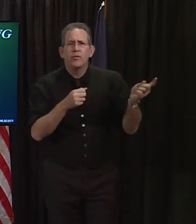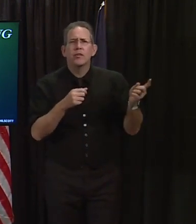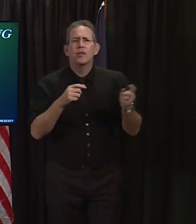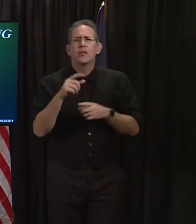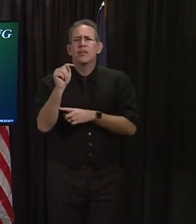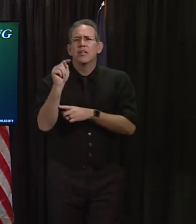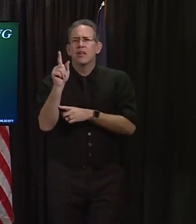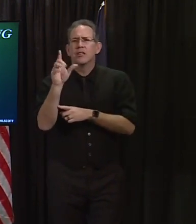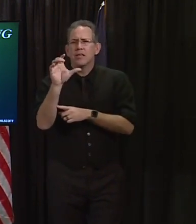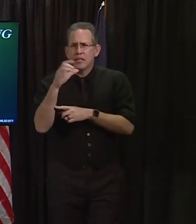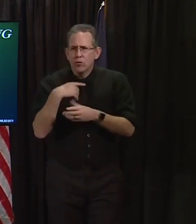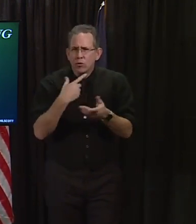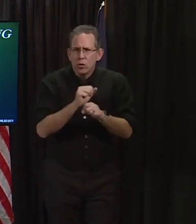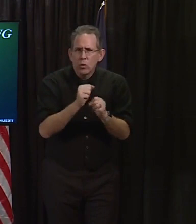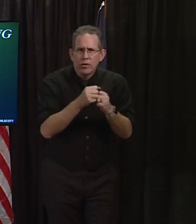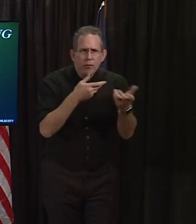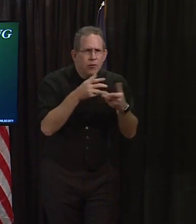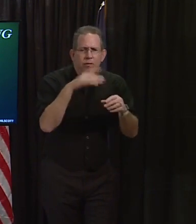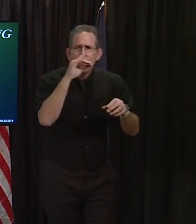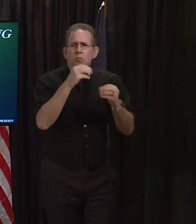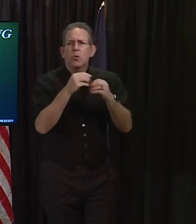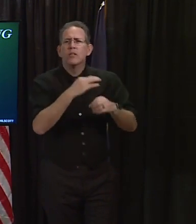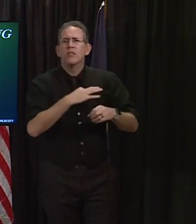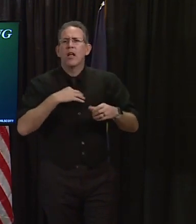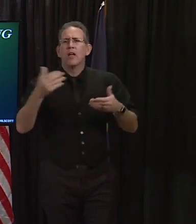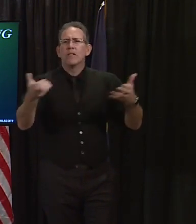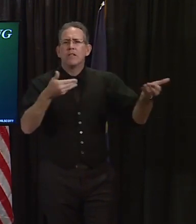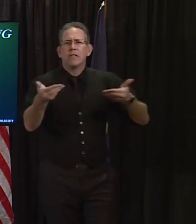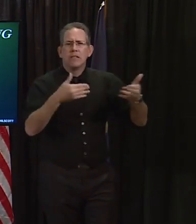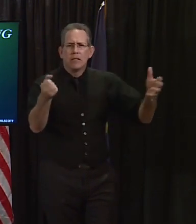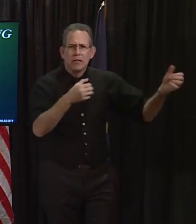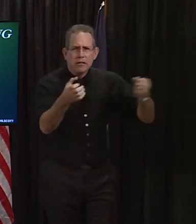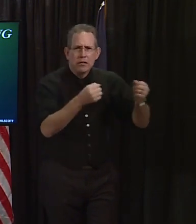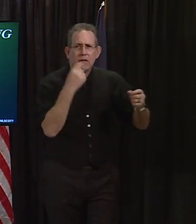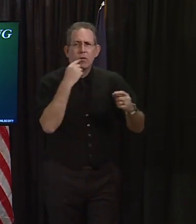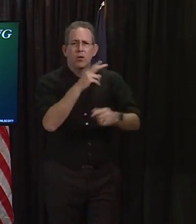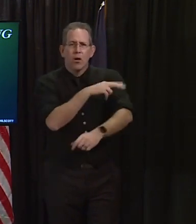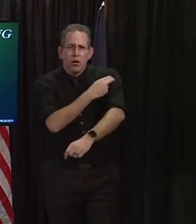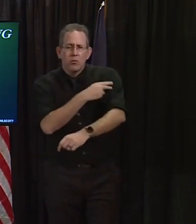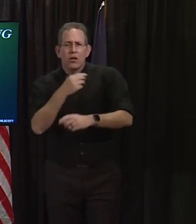in need. As all data shows the best thing that you can do to ensure